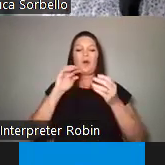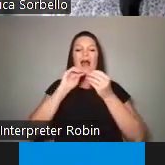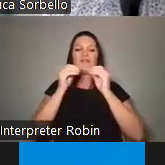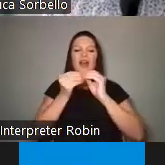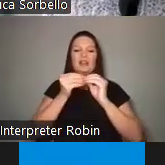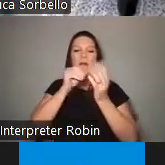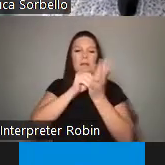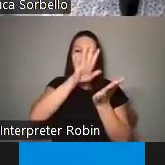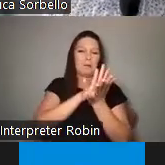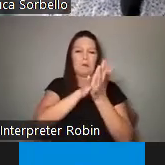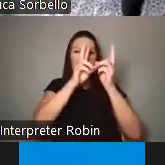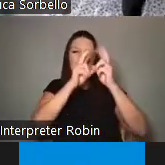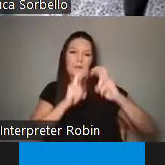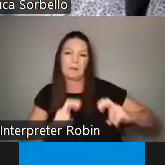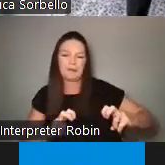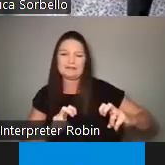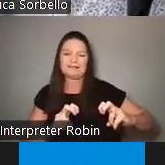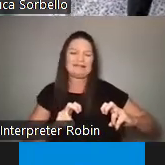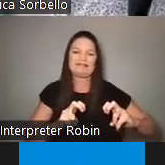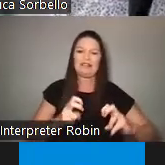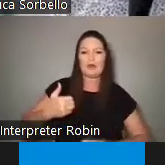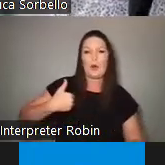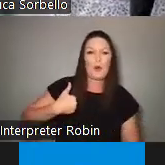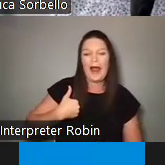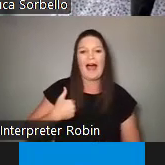That's a really good question and I will certainly look into